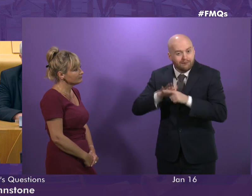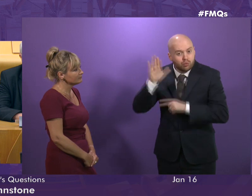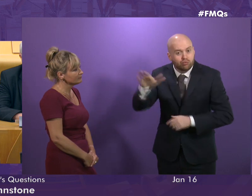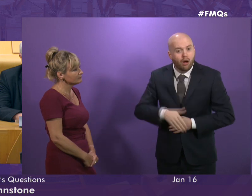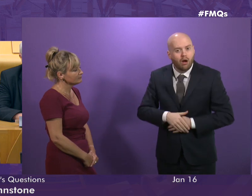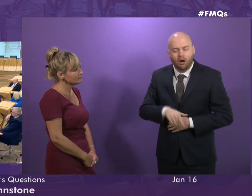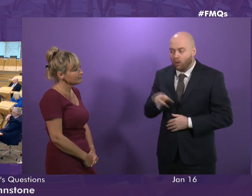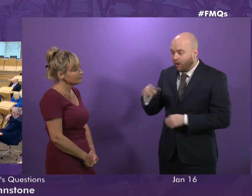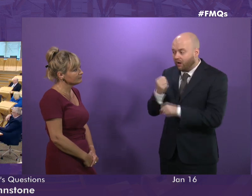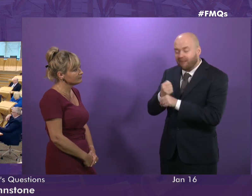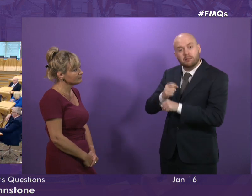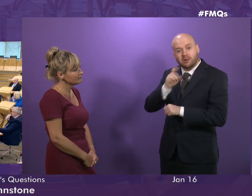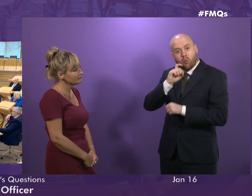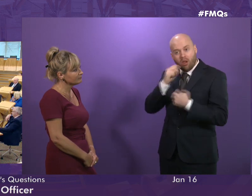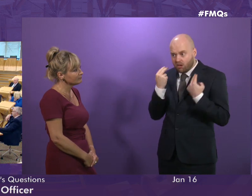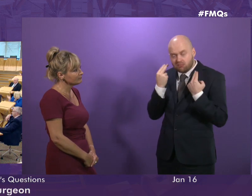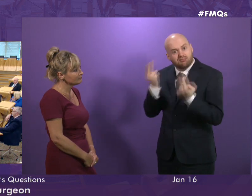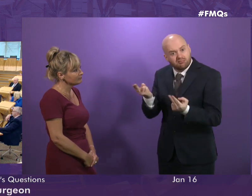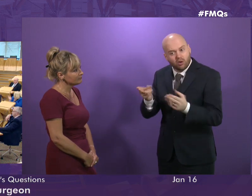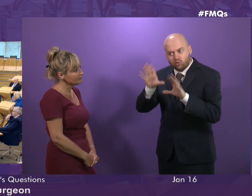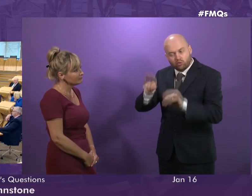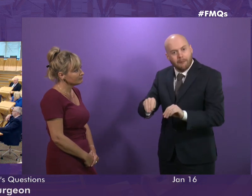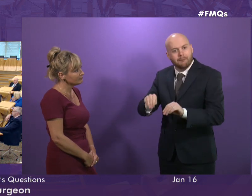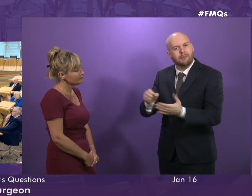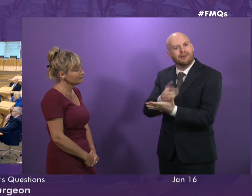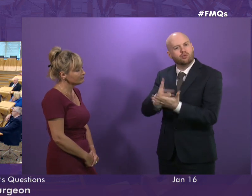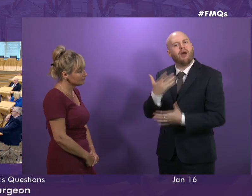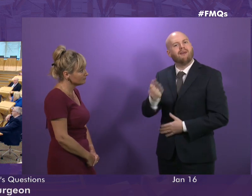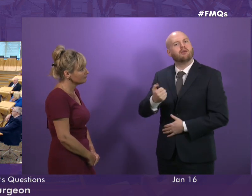on our rights?